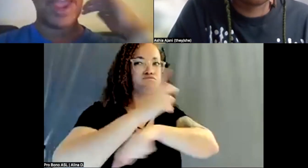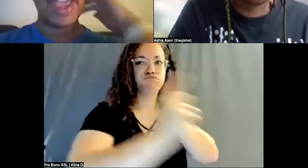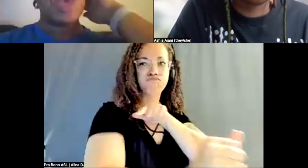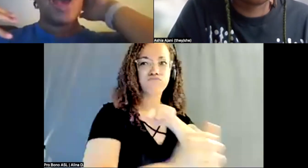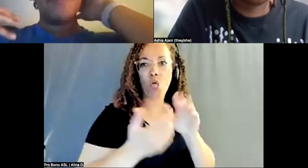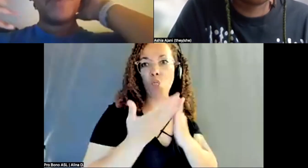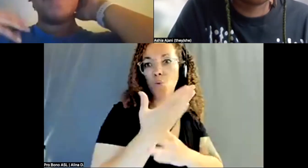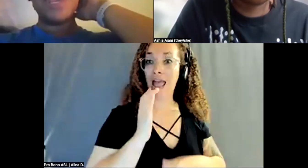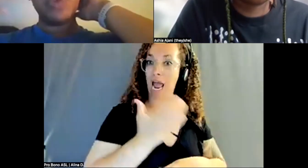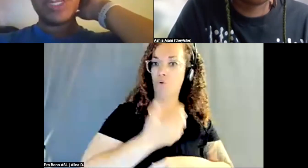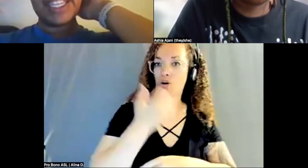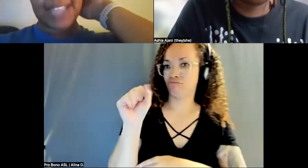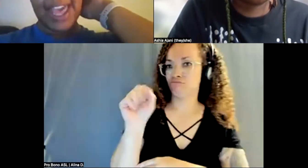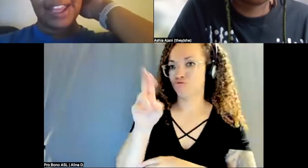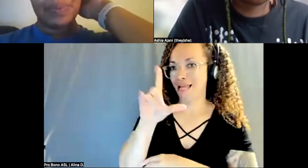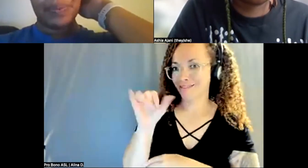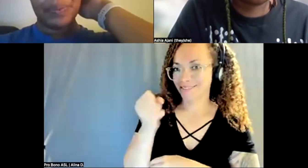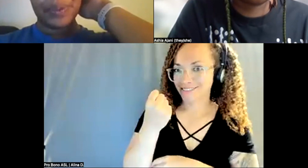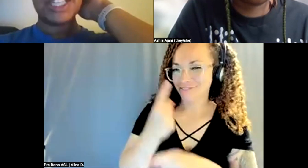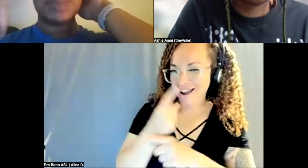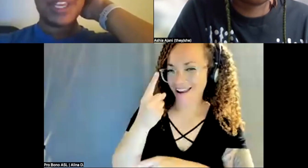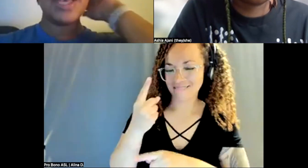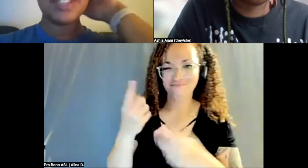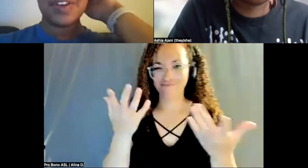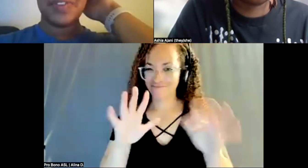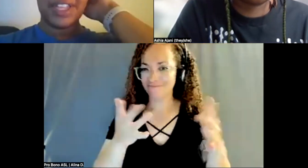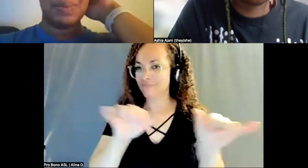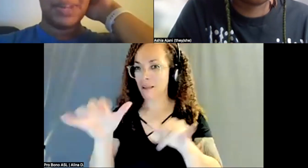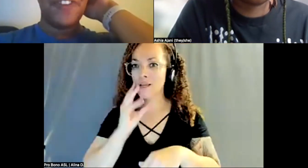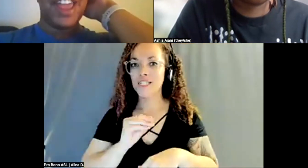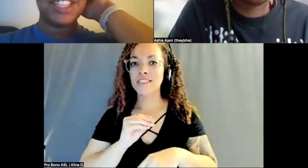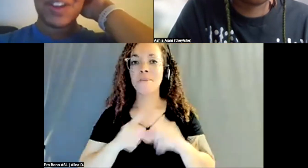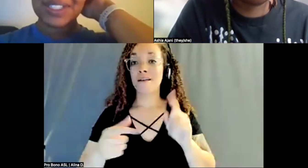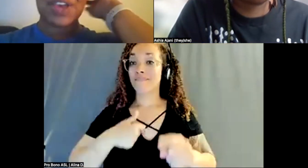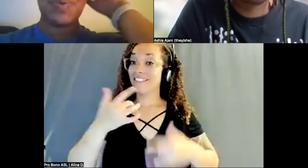right? But it made me really excited precisely because of anti-Black find this and I was like,